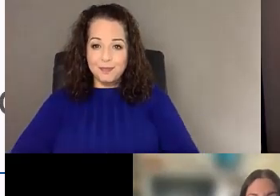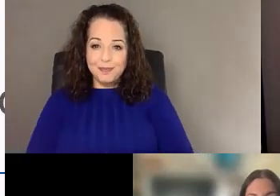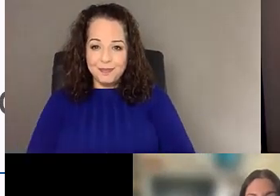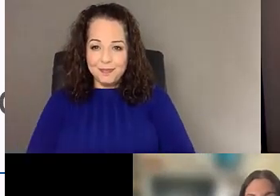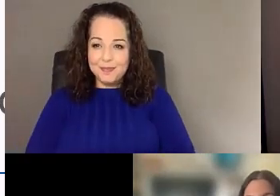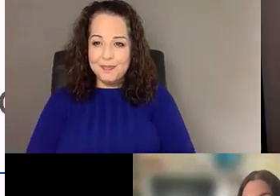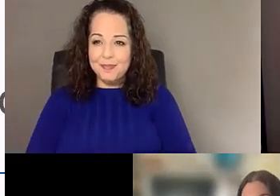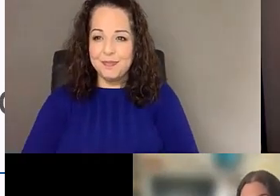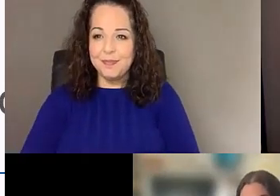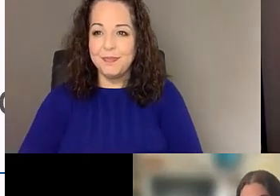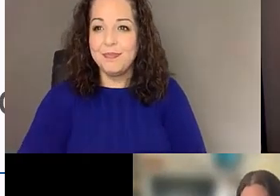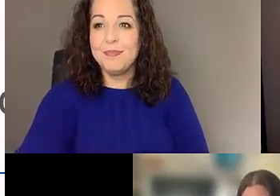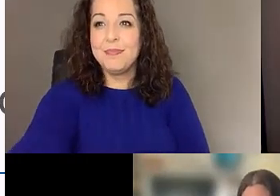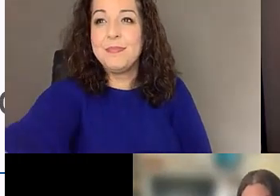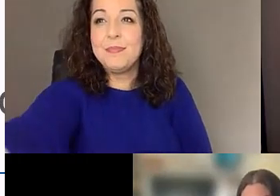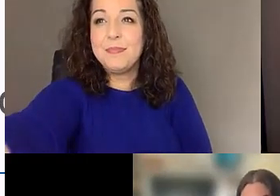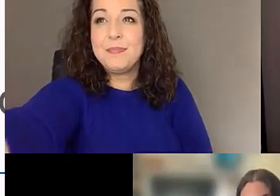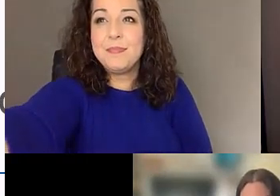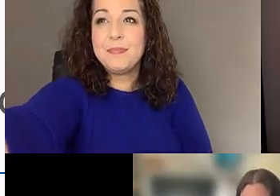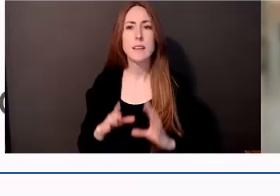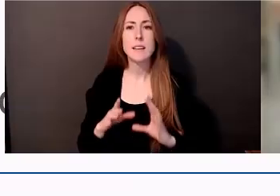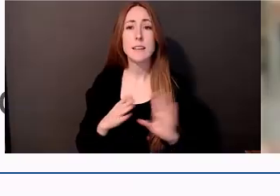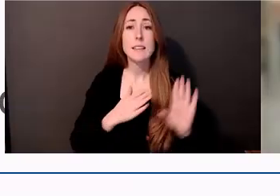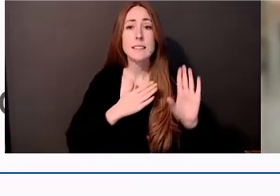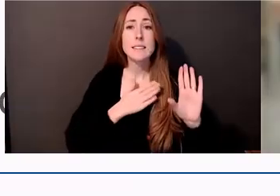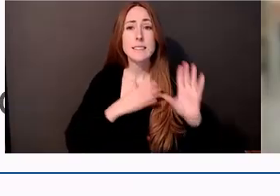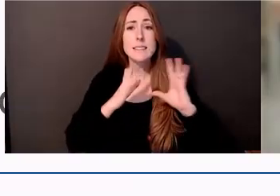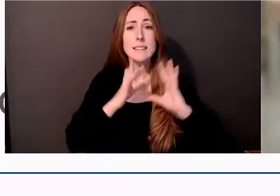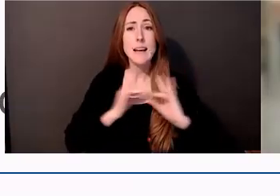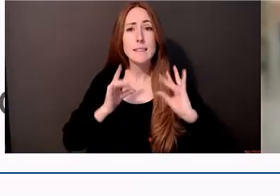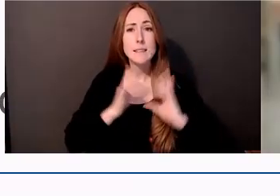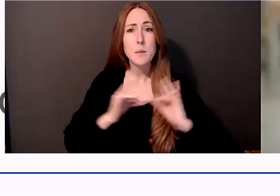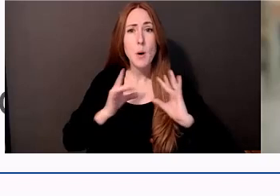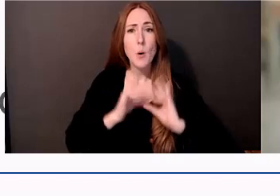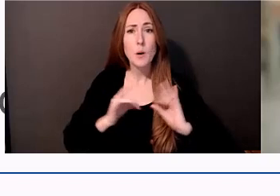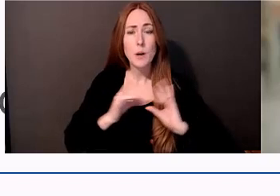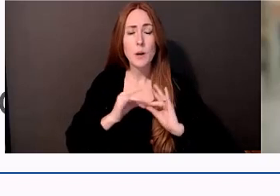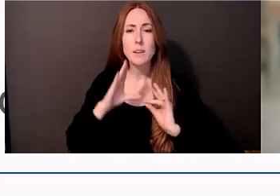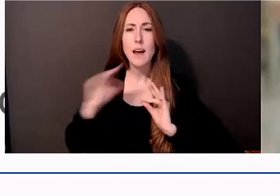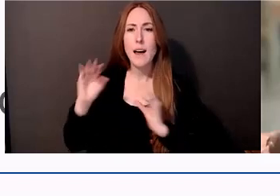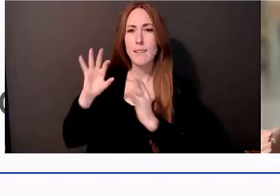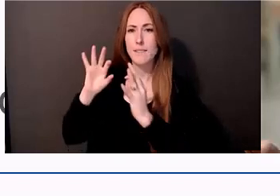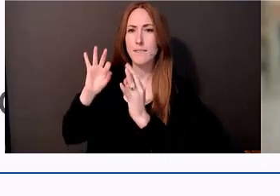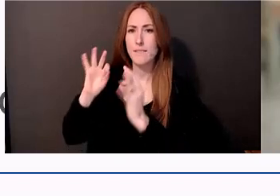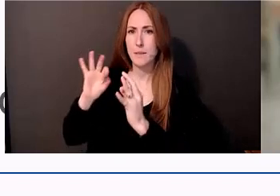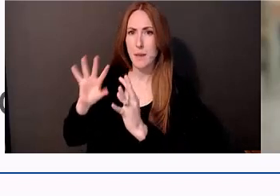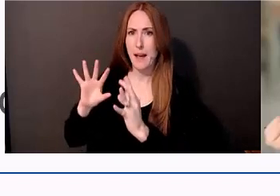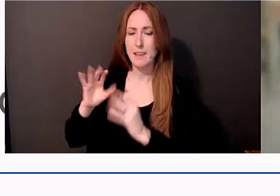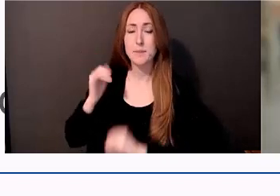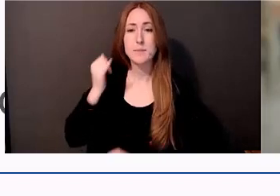Testimonials and feedback. If you ever do anything, give a talk and someone comes back